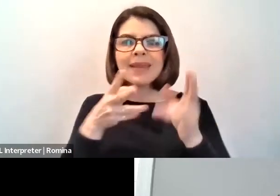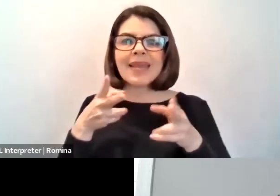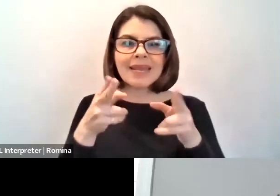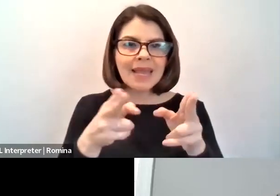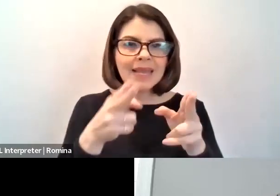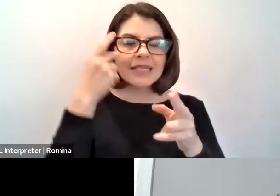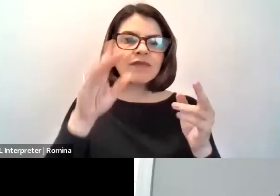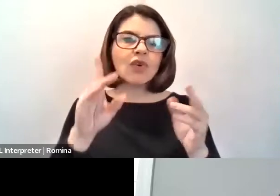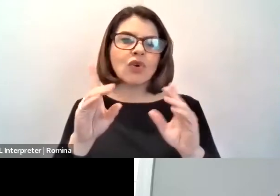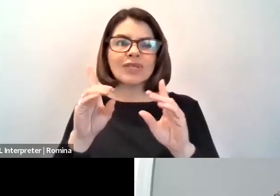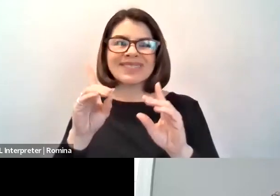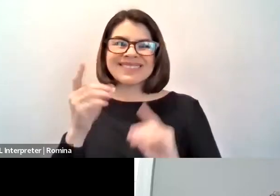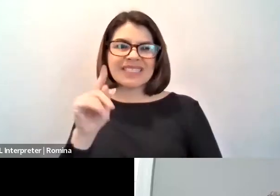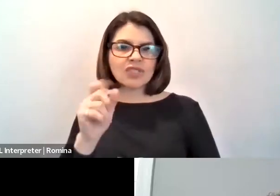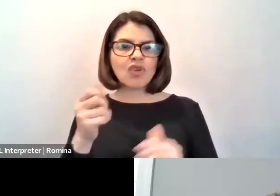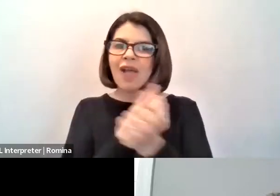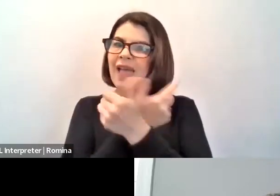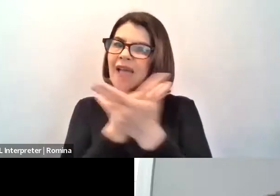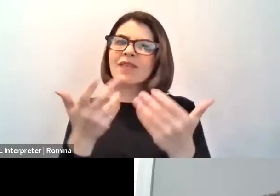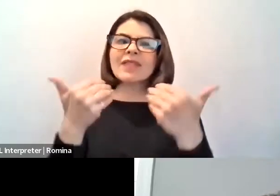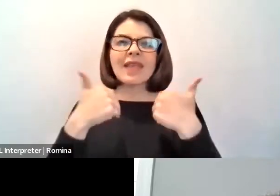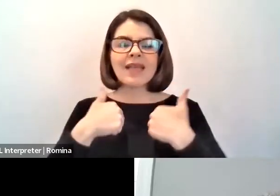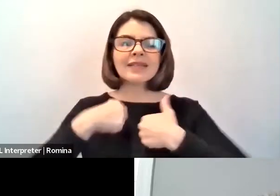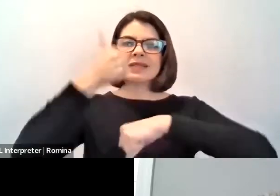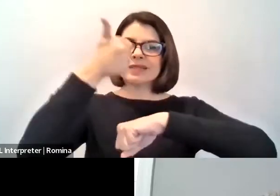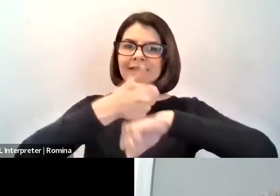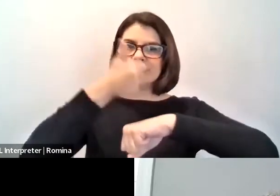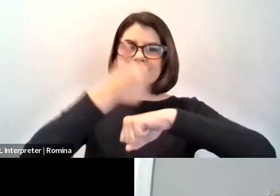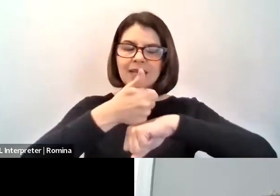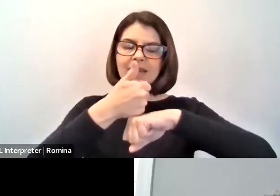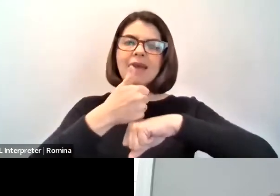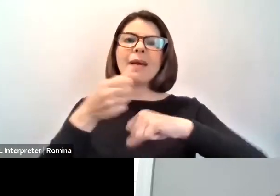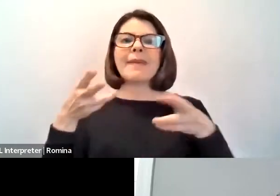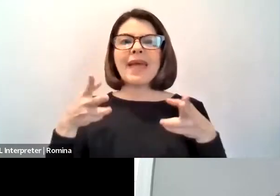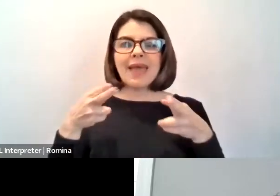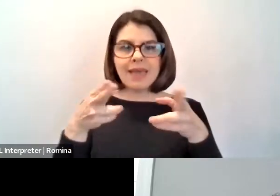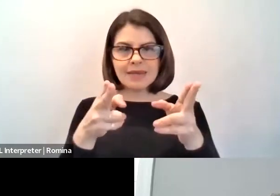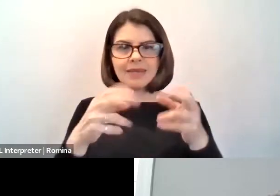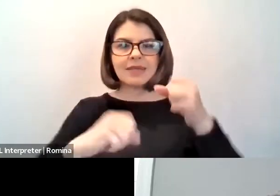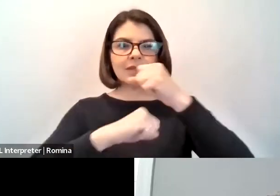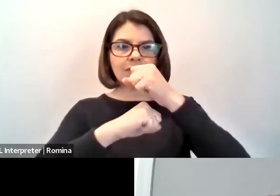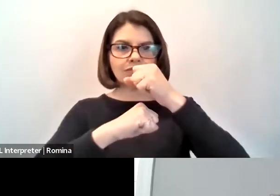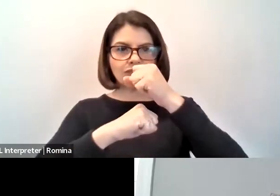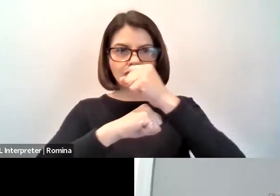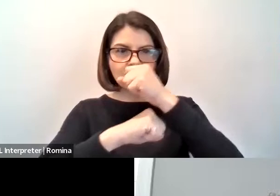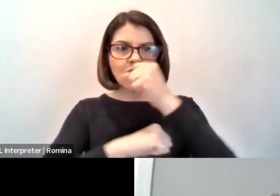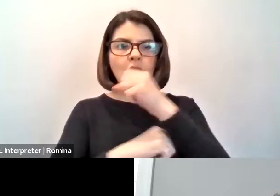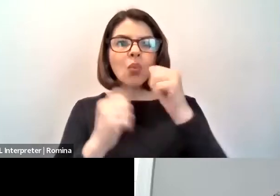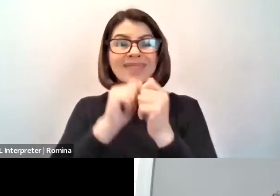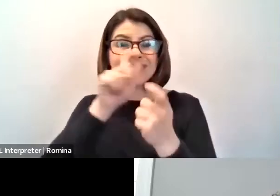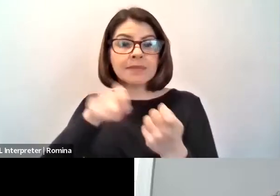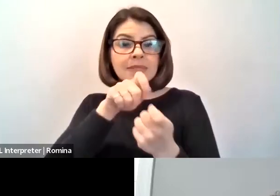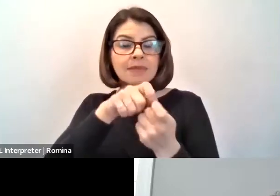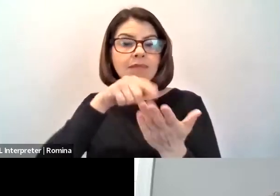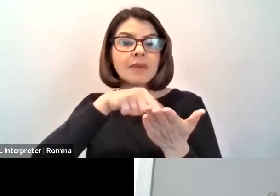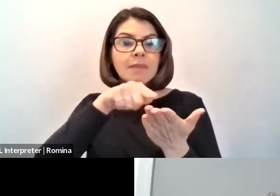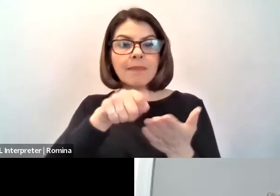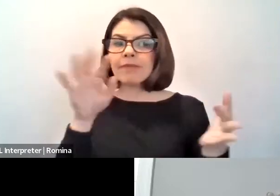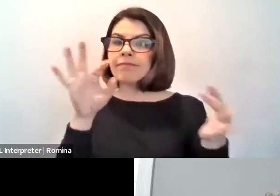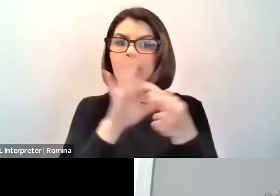Everything now has that set editing structure with those specific payments that are due applying to everything.